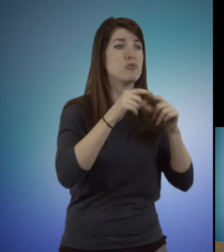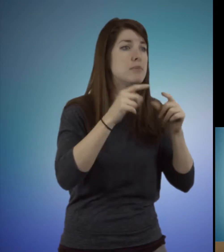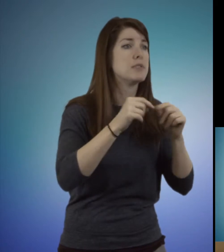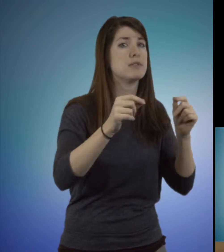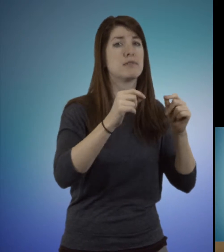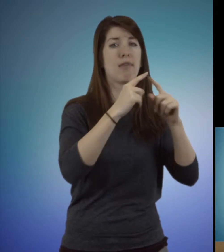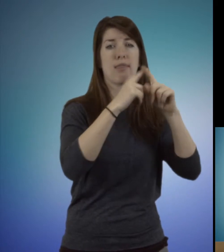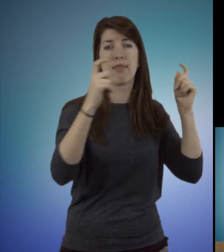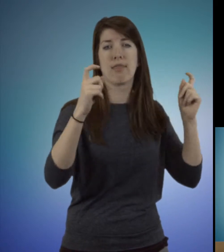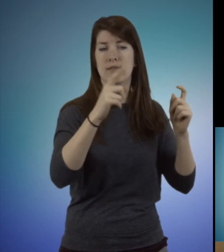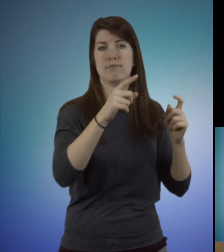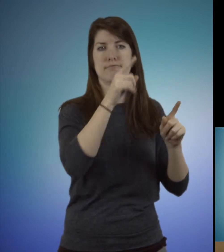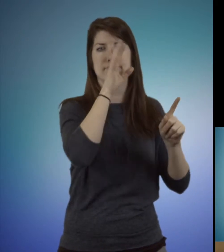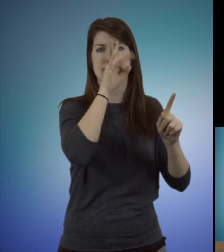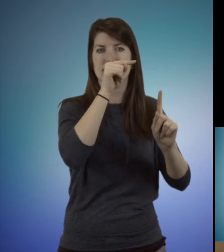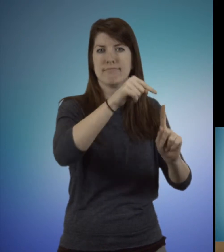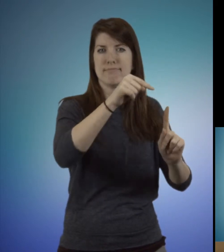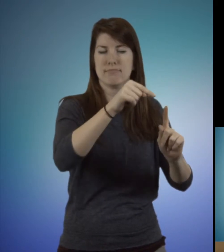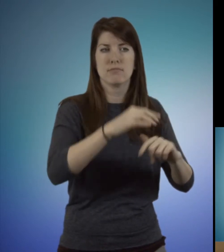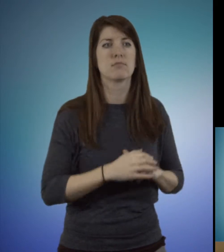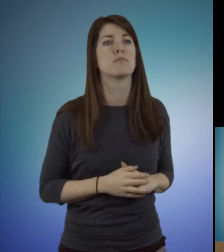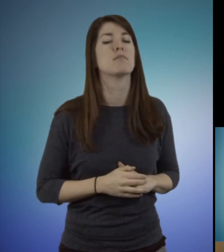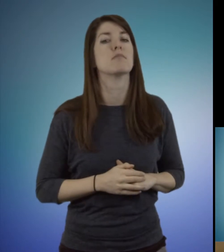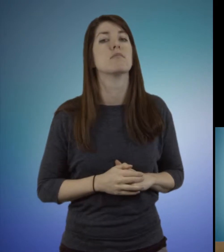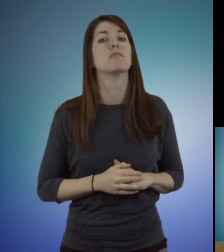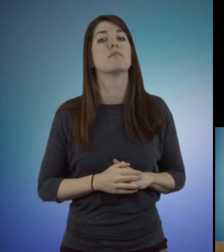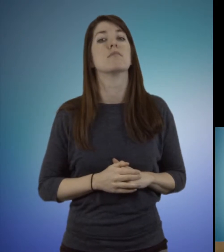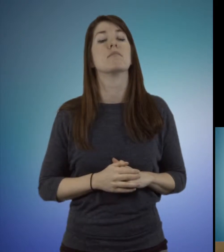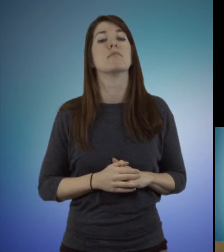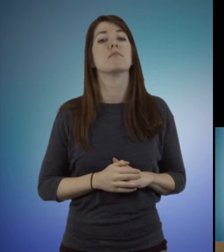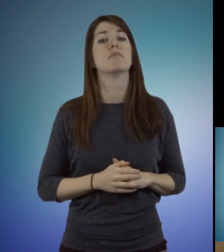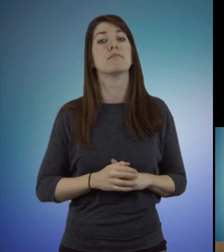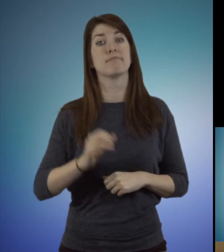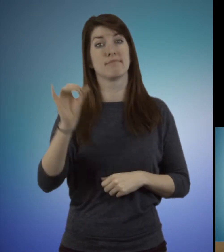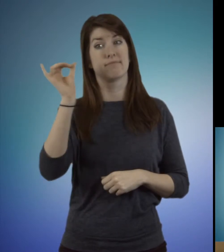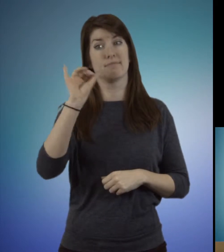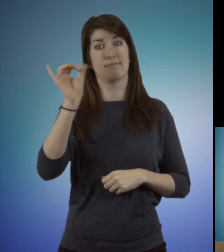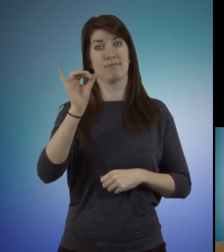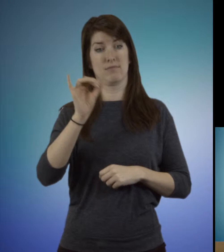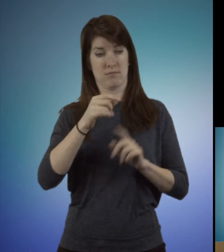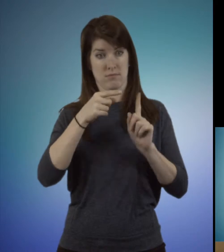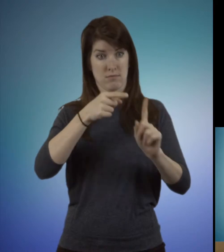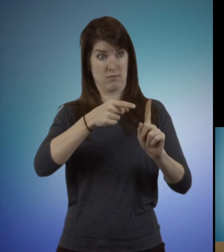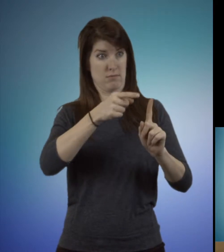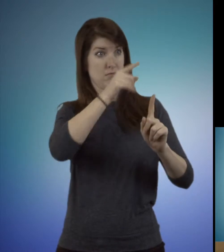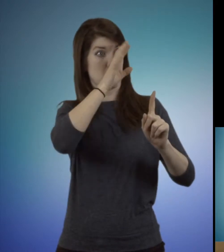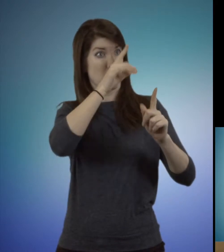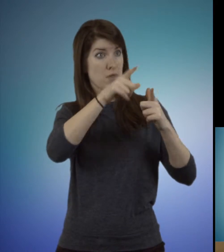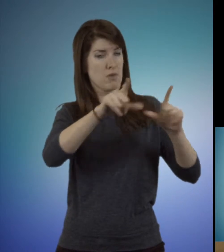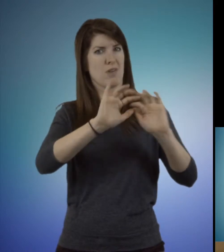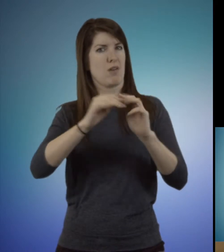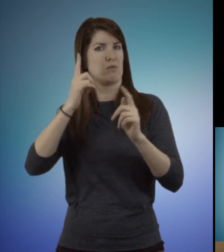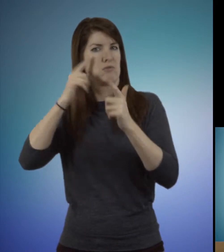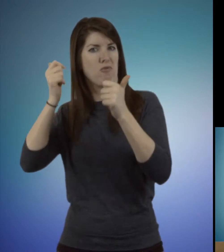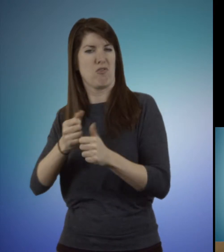In addition to this, how their hearing loss impacts their spoken language is related